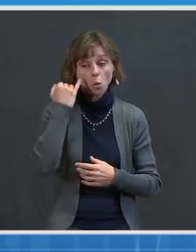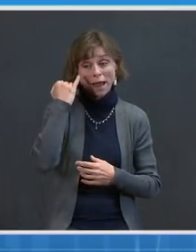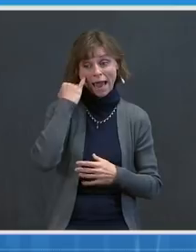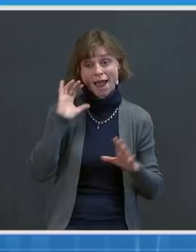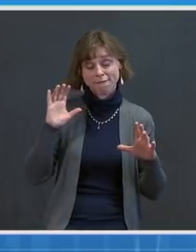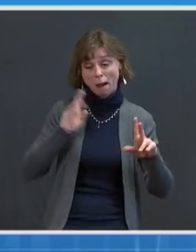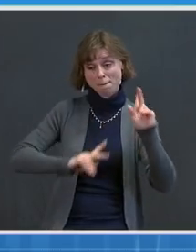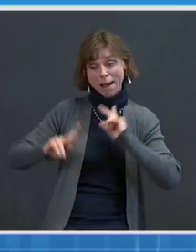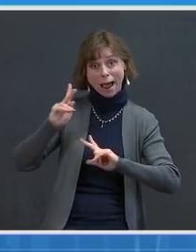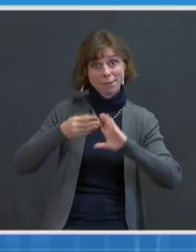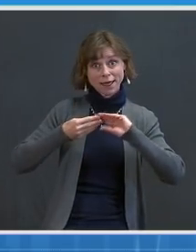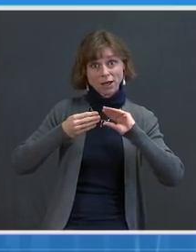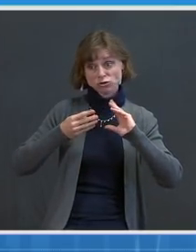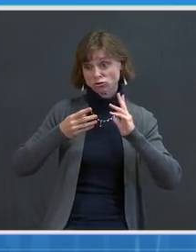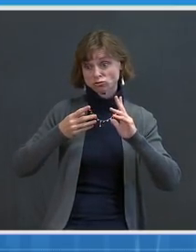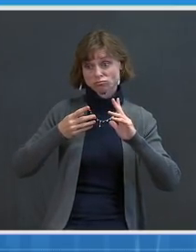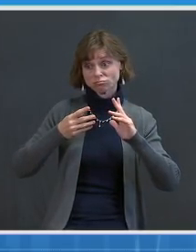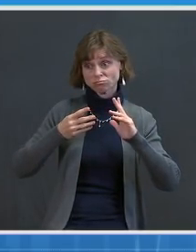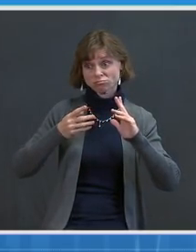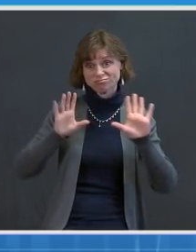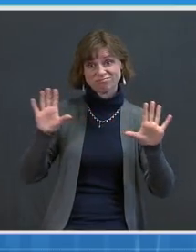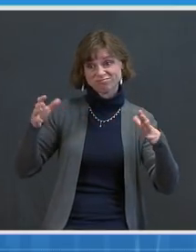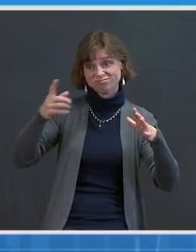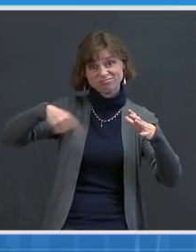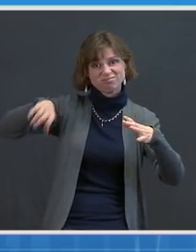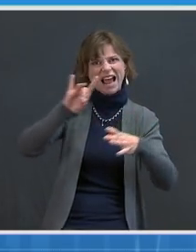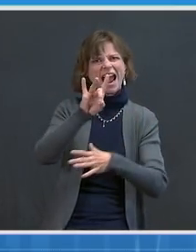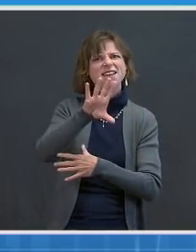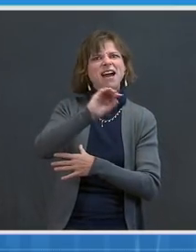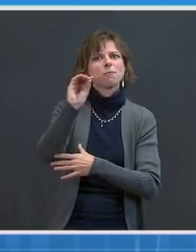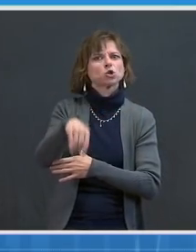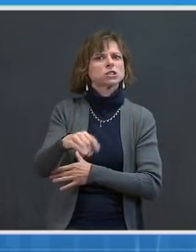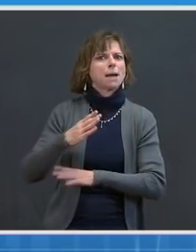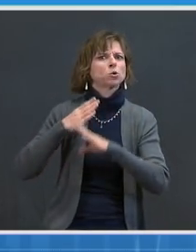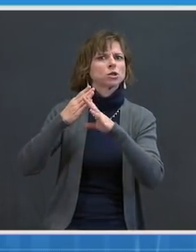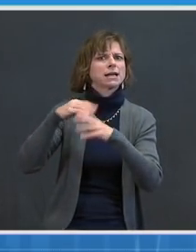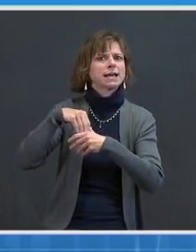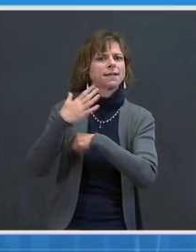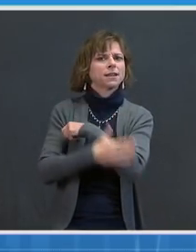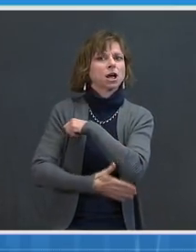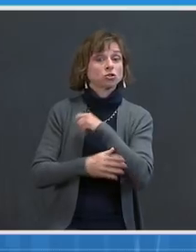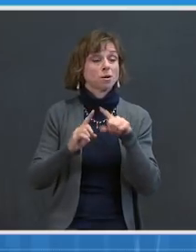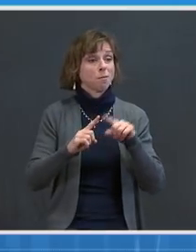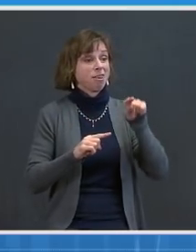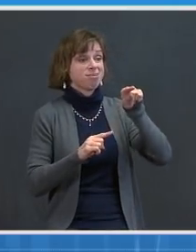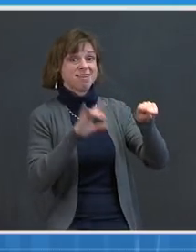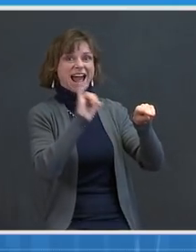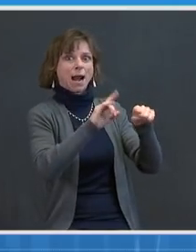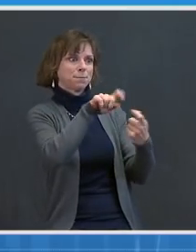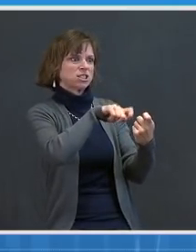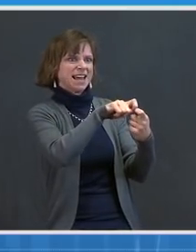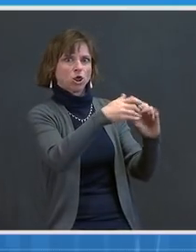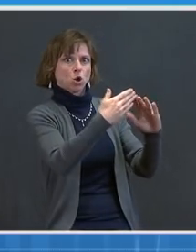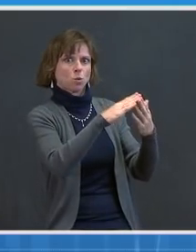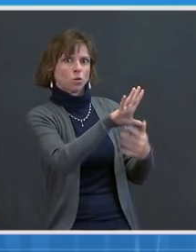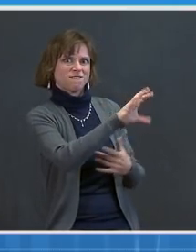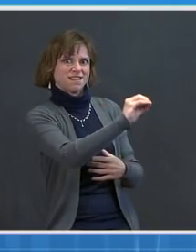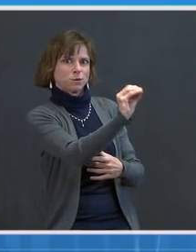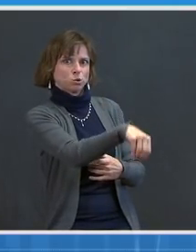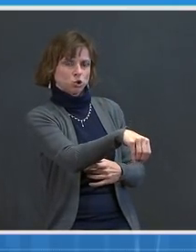that is 85 percent protected across the country but a community that's only 50 percent protected, you can have outbreaks in that community.